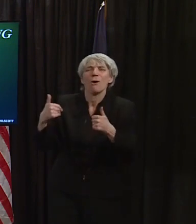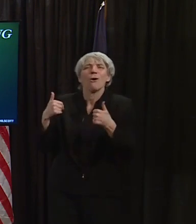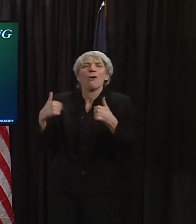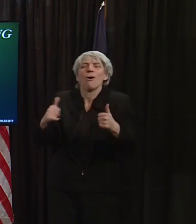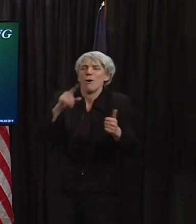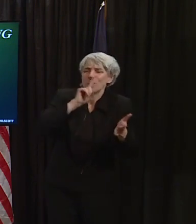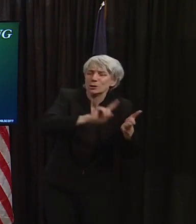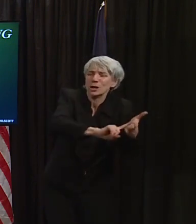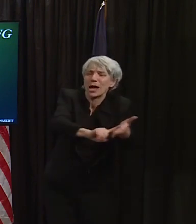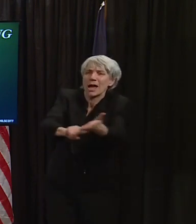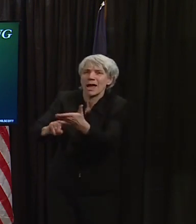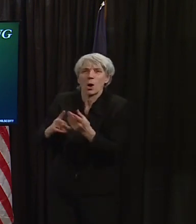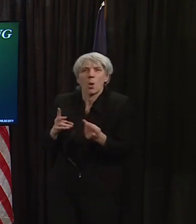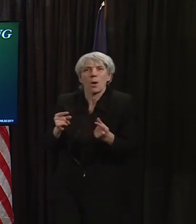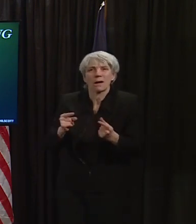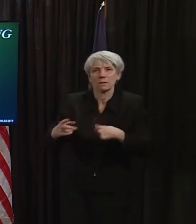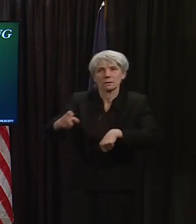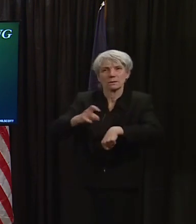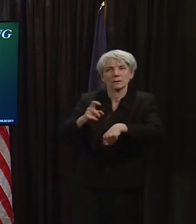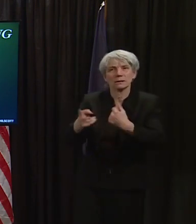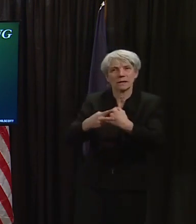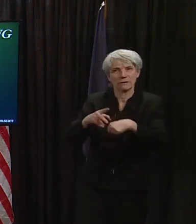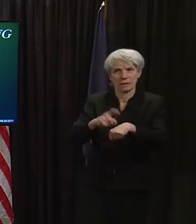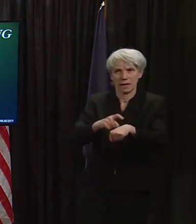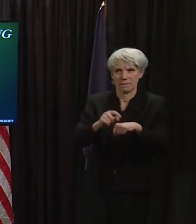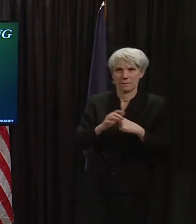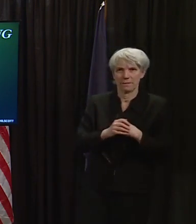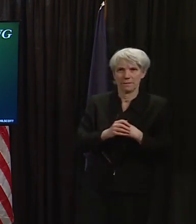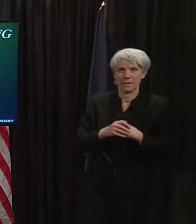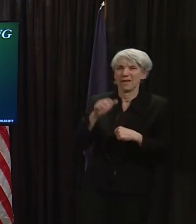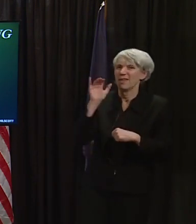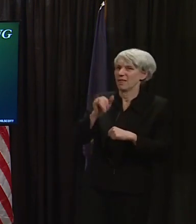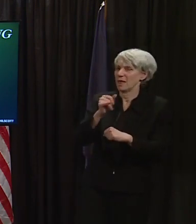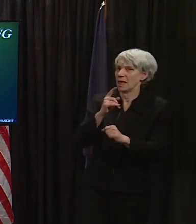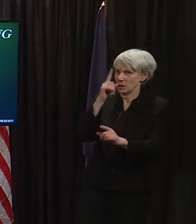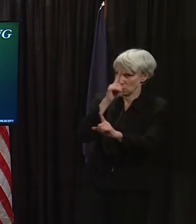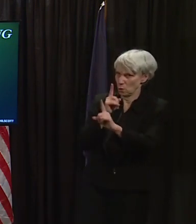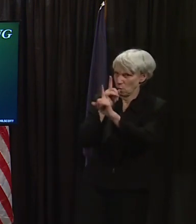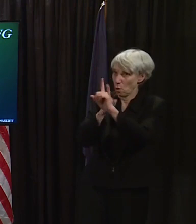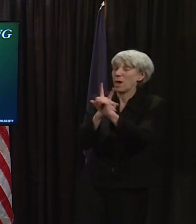mitigation strategies being followed in our schools like wearing masks indoors